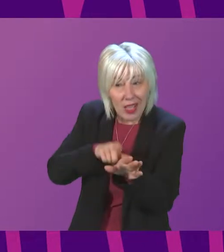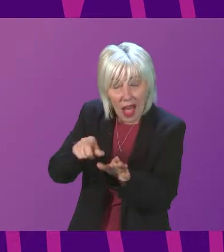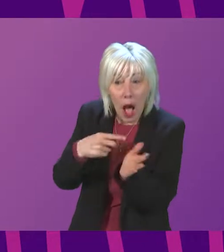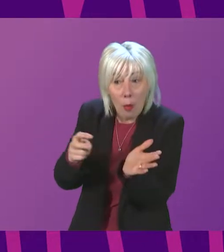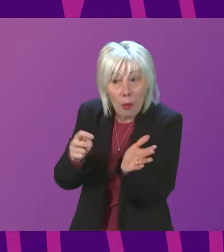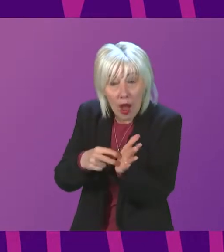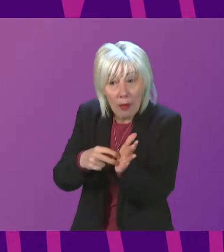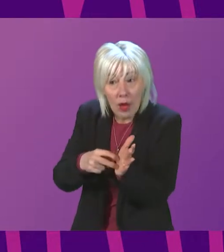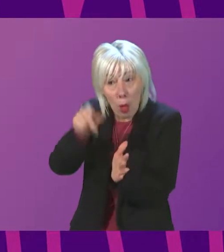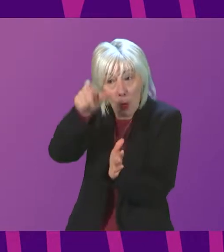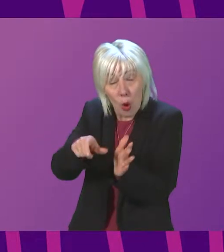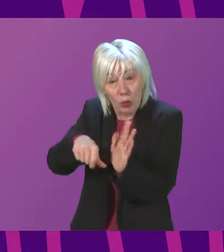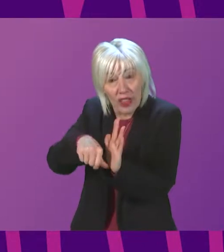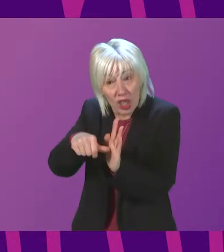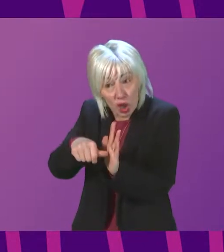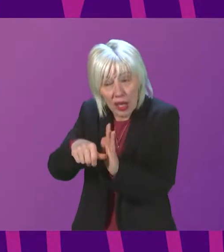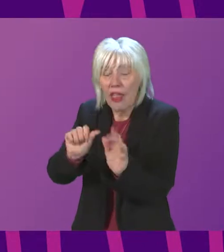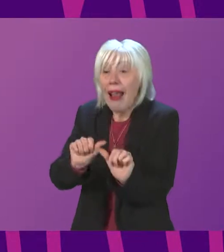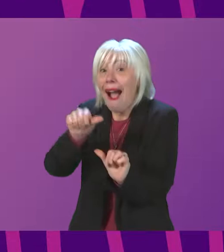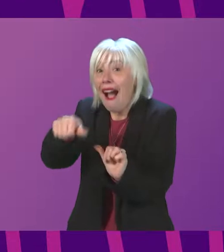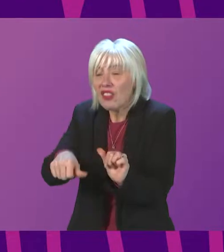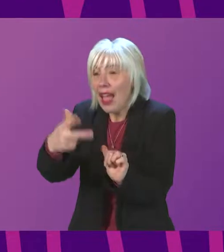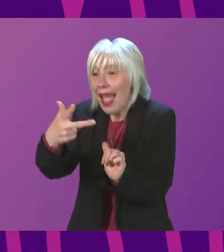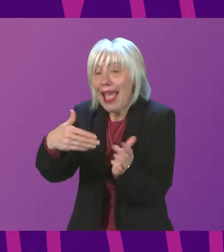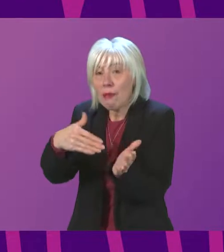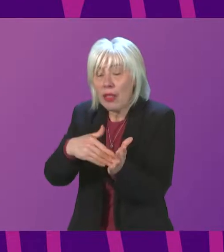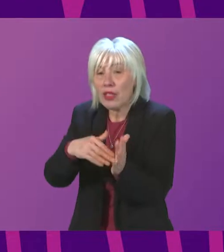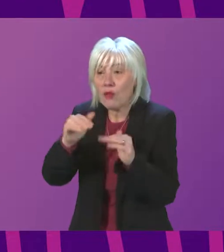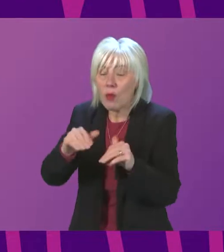neurosurgeon and at least eight months to access a magnetic resonance imaging scan.